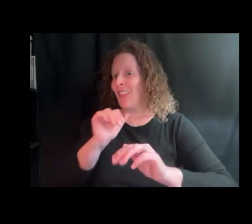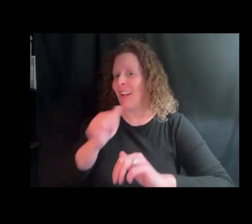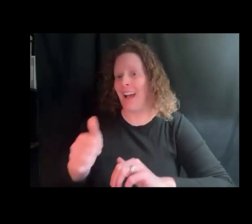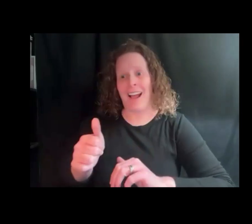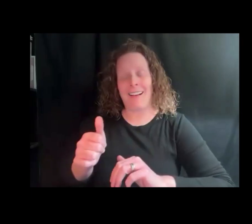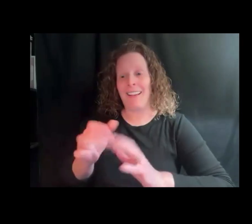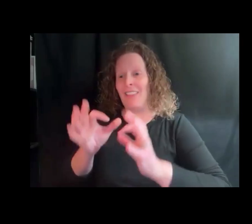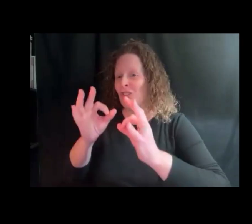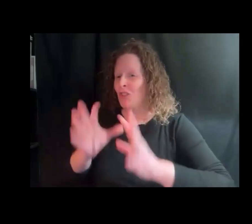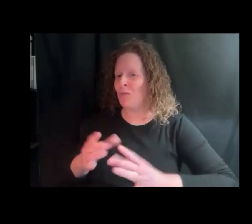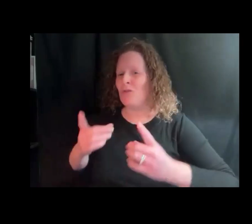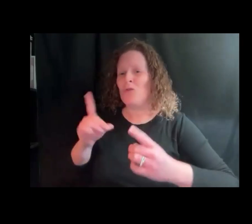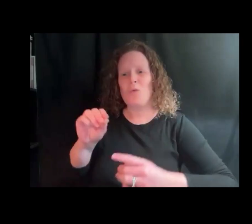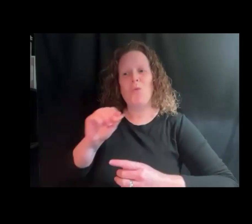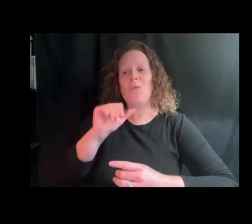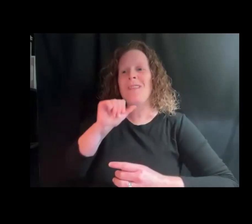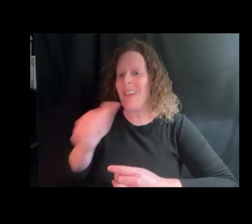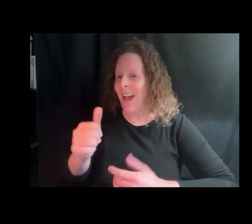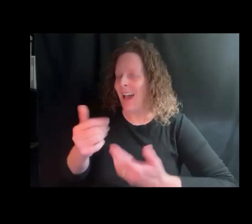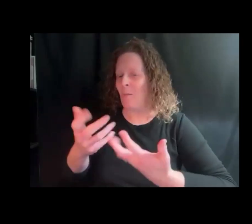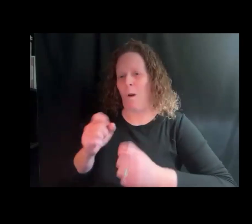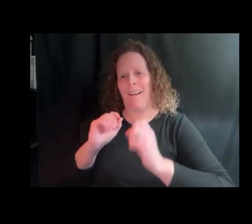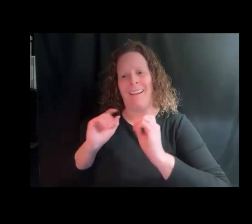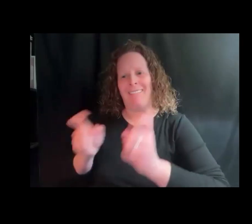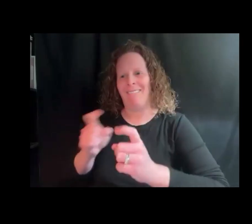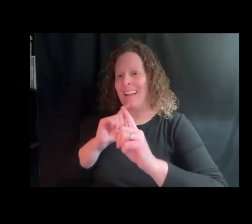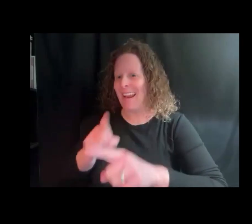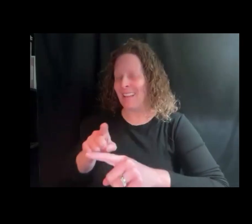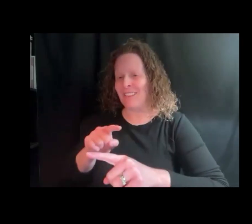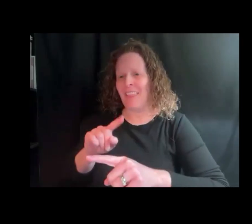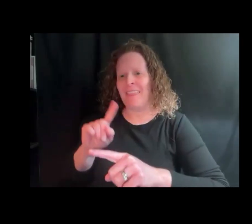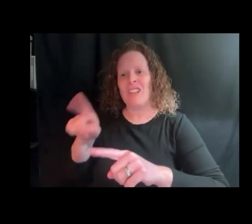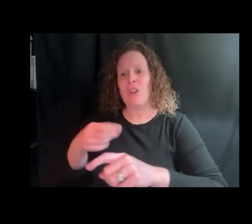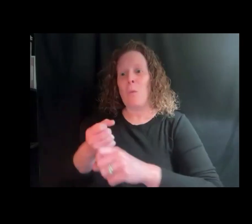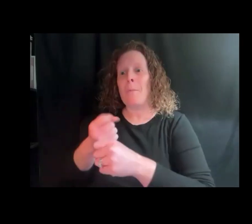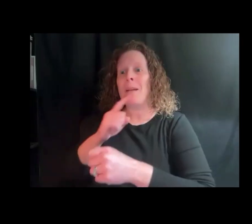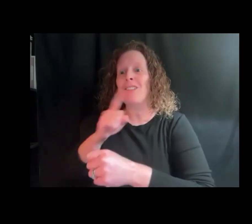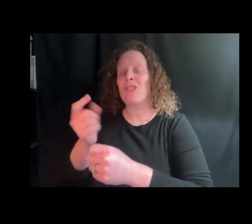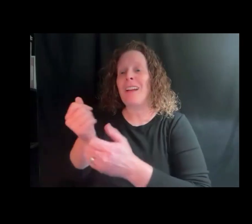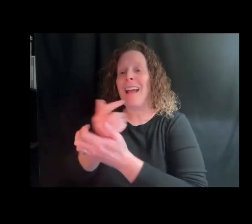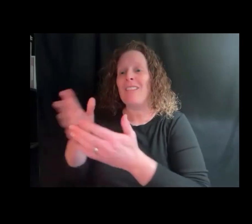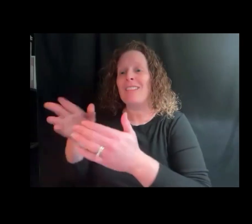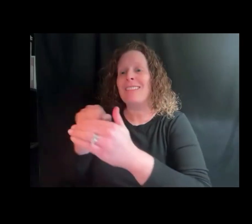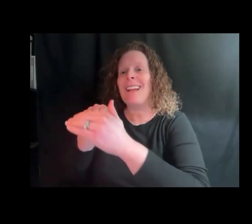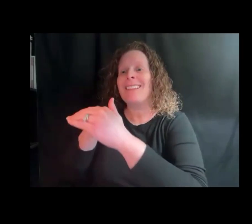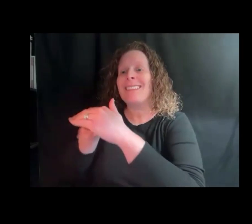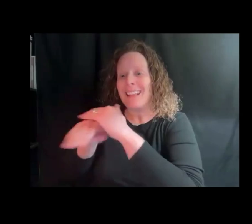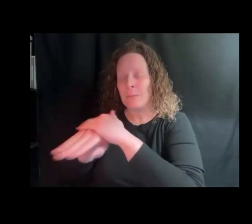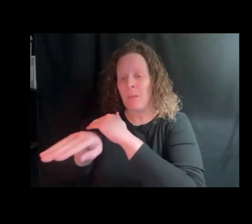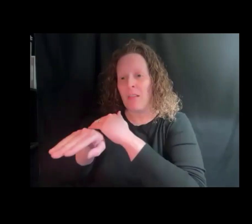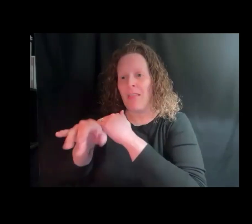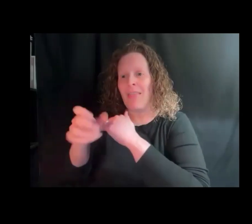sometimes teachers become concerned that because the interpreter is appearing to explain things